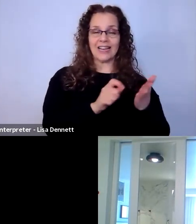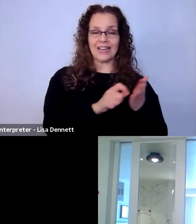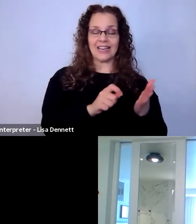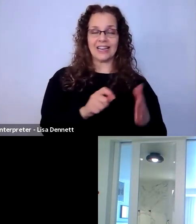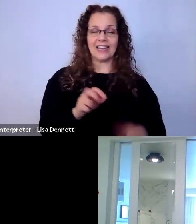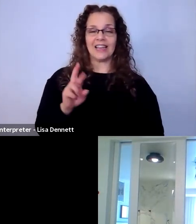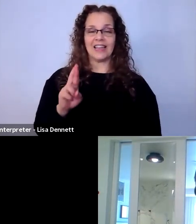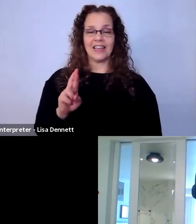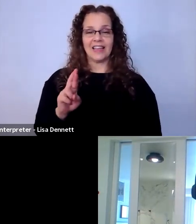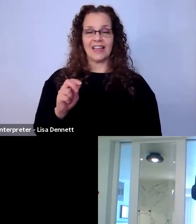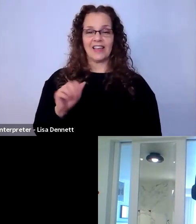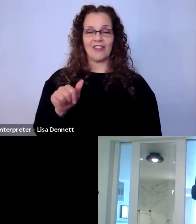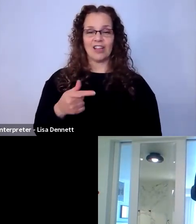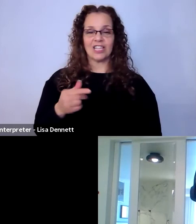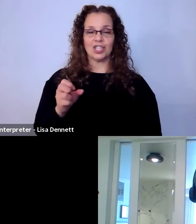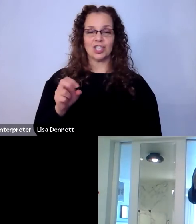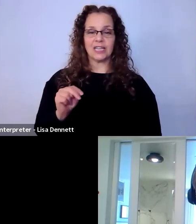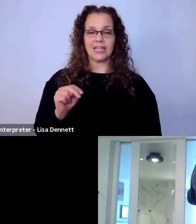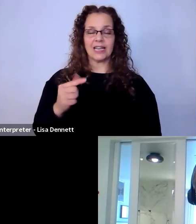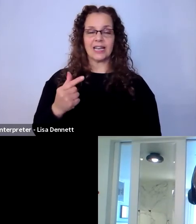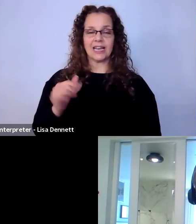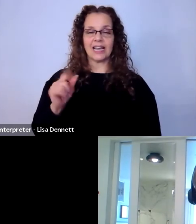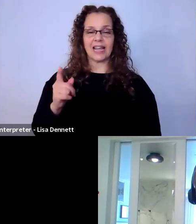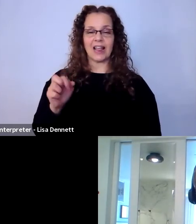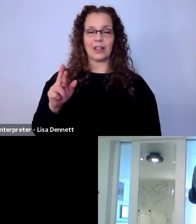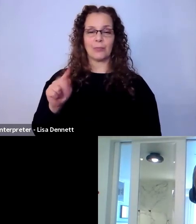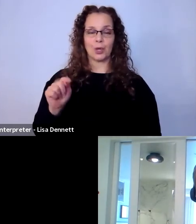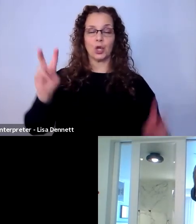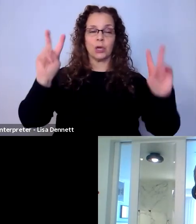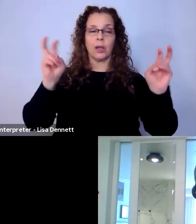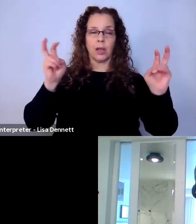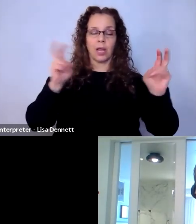What yes inclusive design for digital world designing with accessibility in